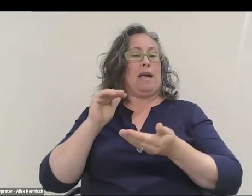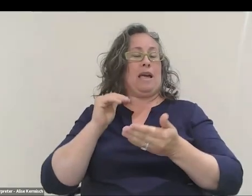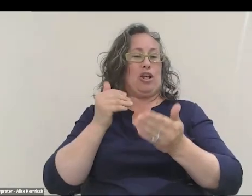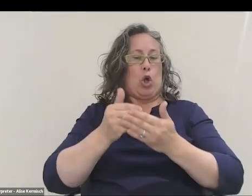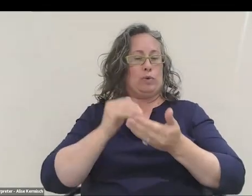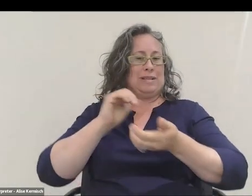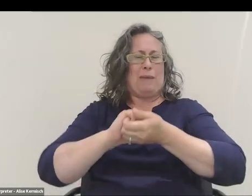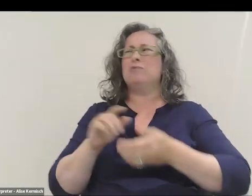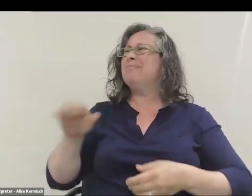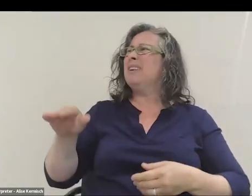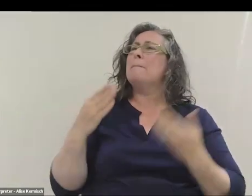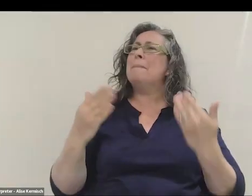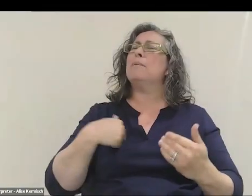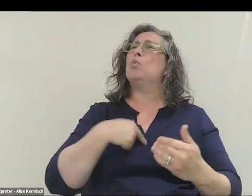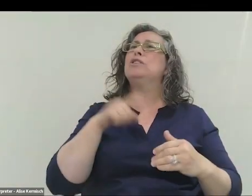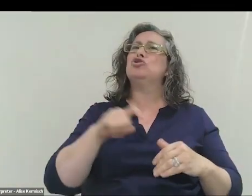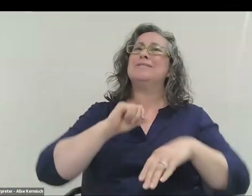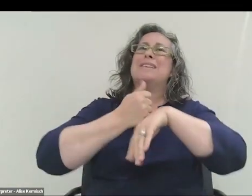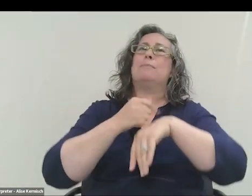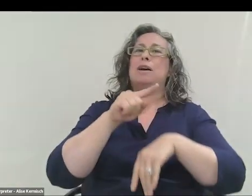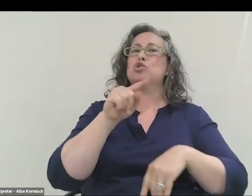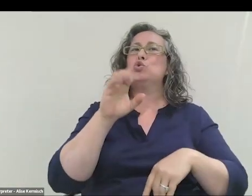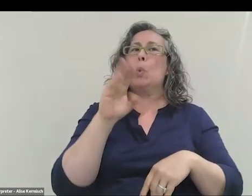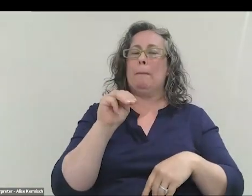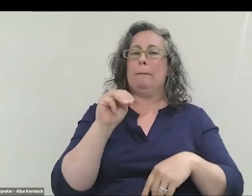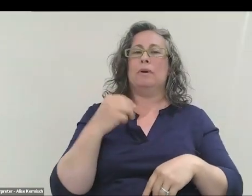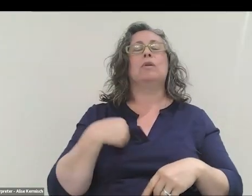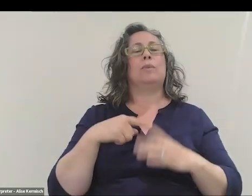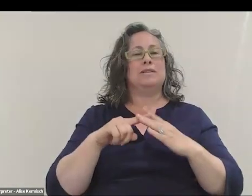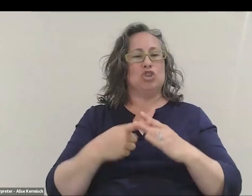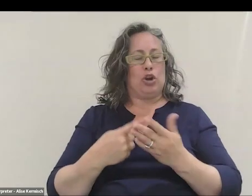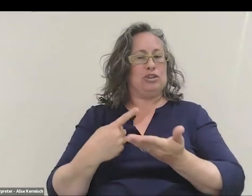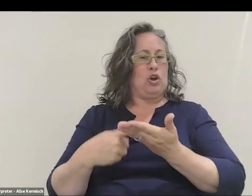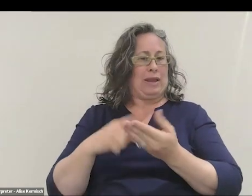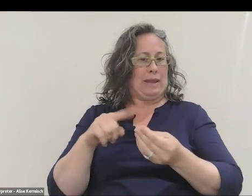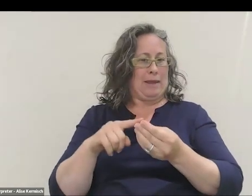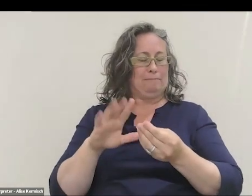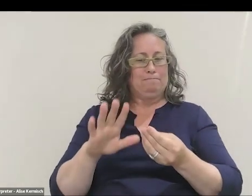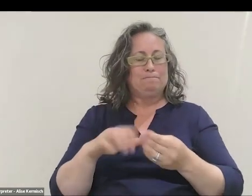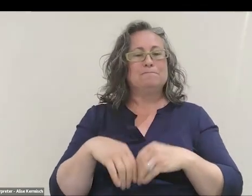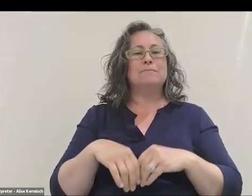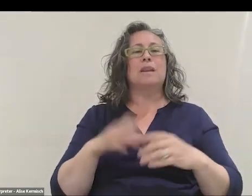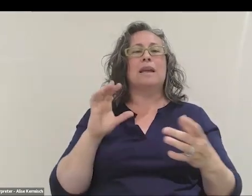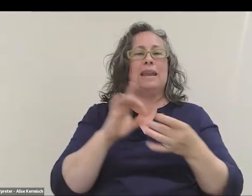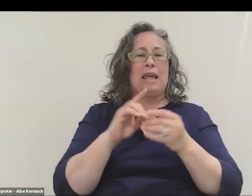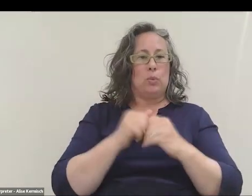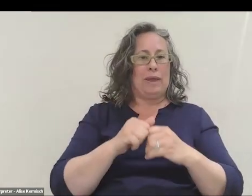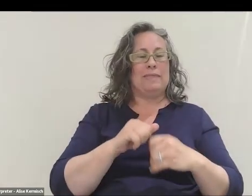She's like, "Maybe we should do a Zoom." We started talking about this, and we connected with the American Council for the Blind,